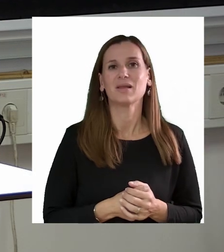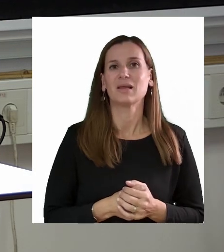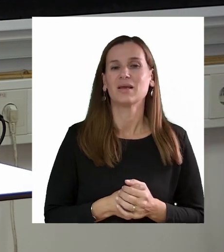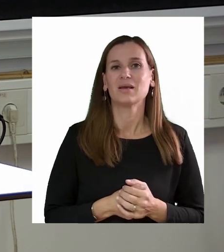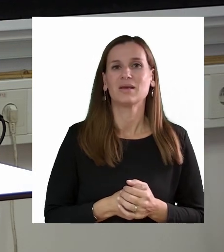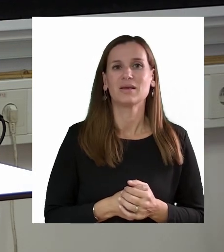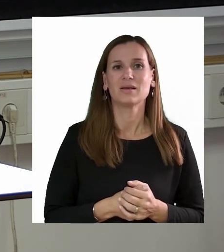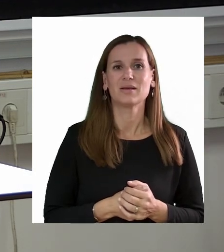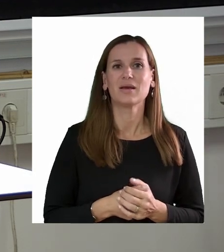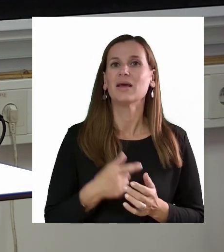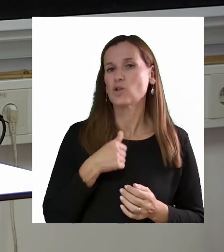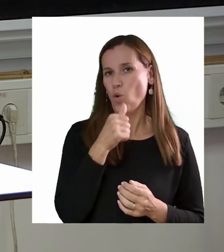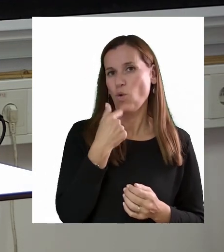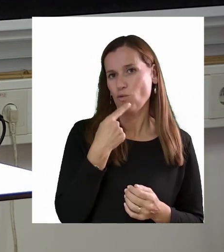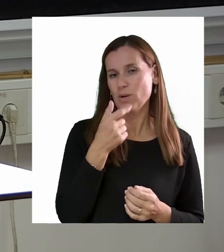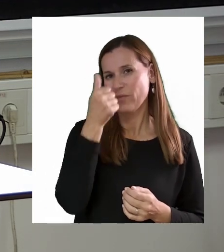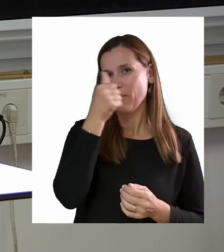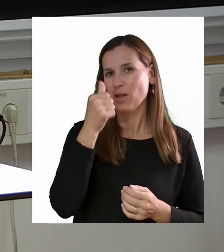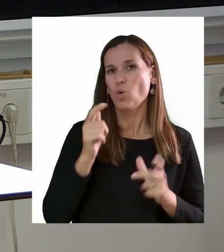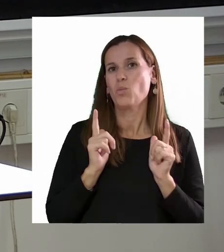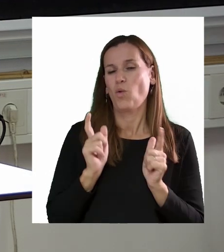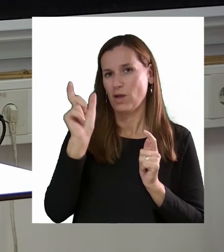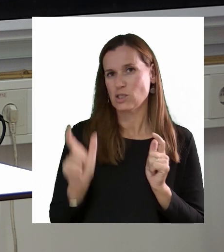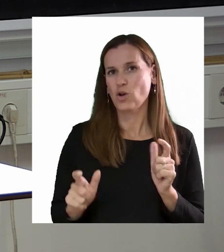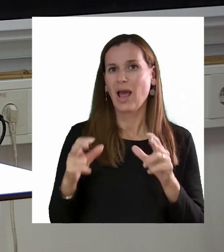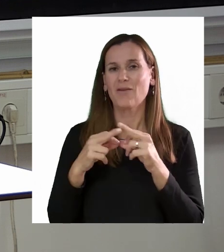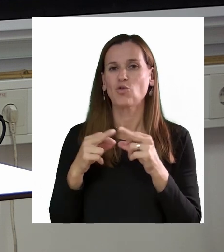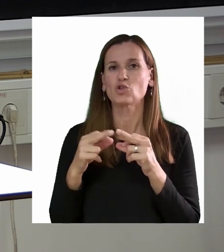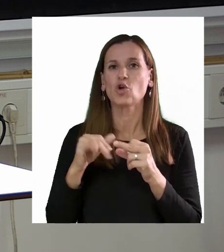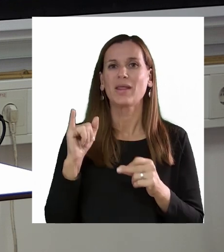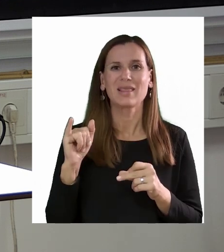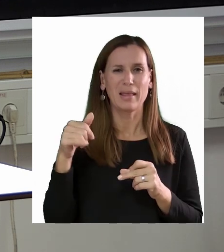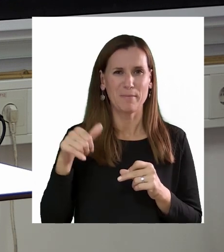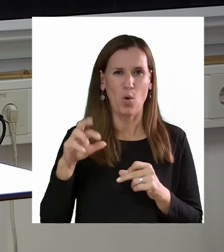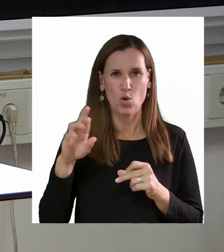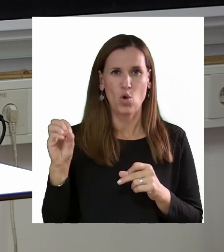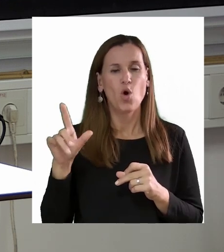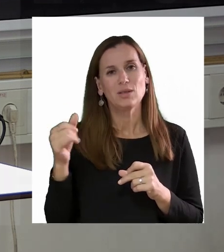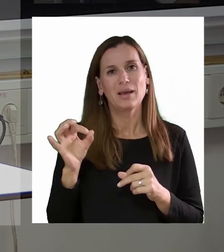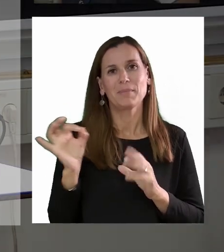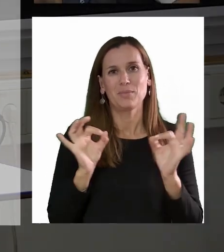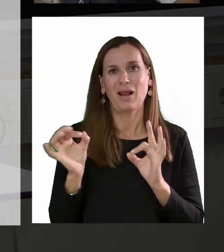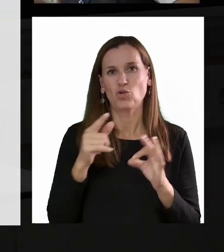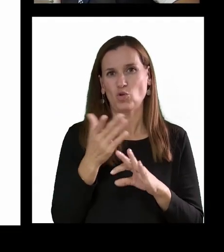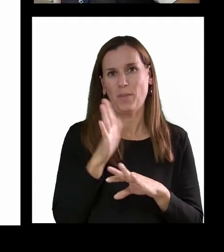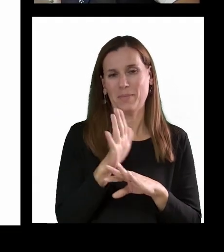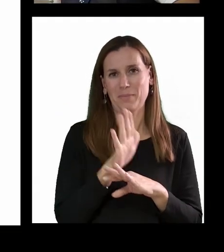Infante Moro, who has prepared this presentation and is in charge of this good